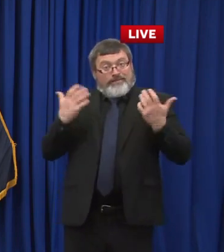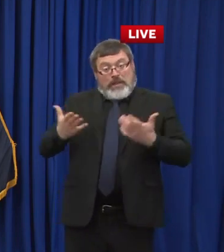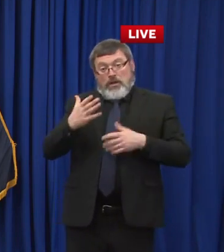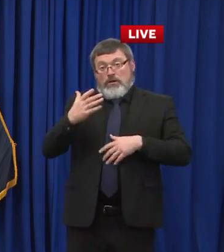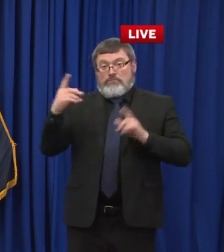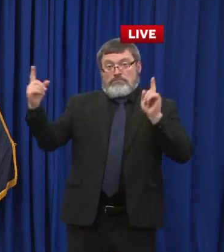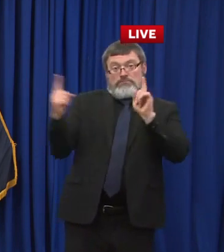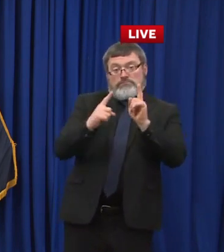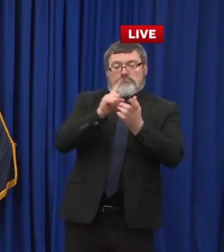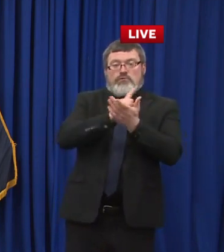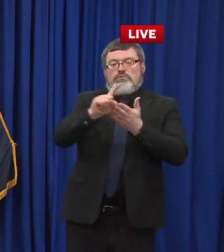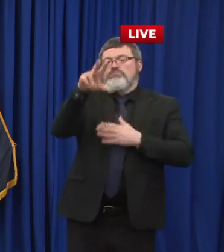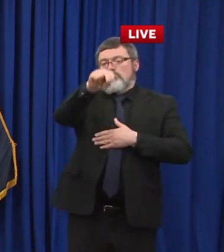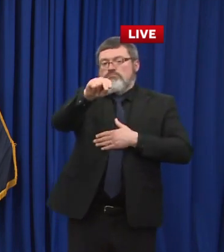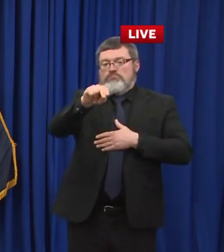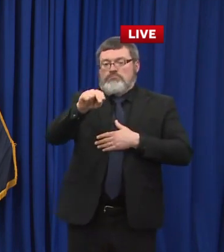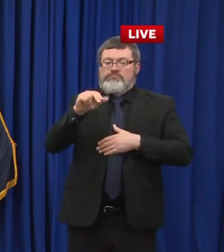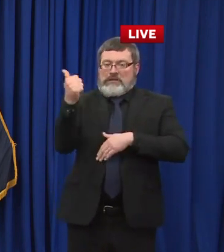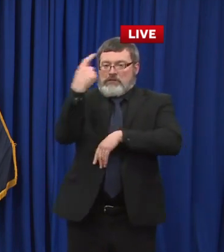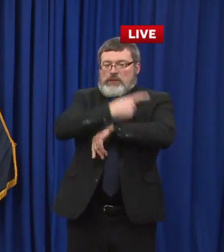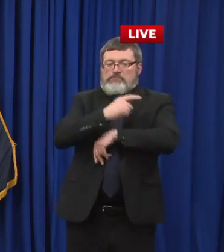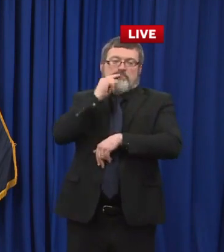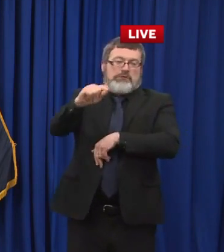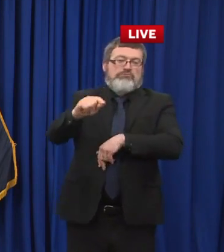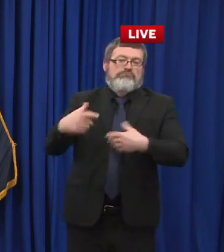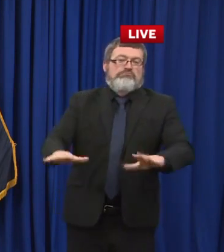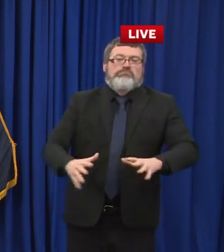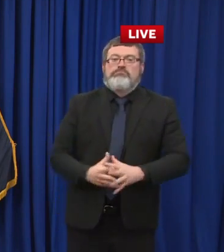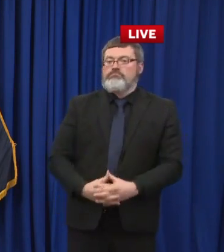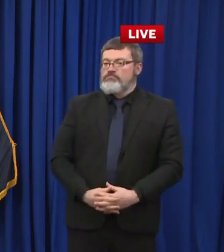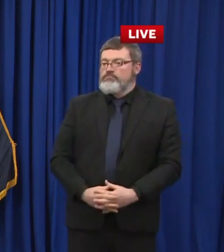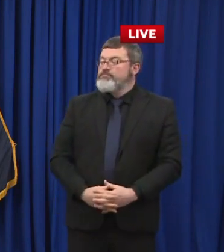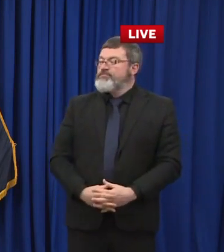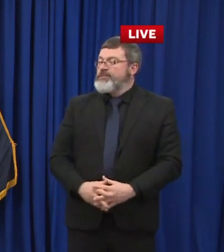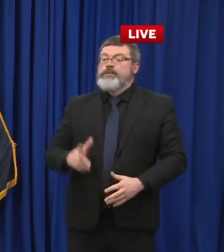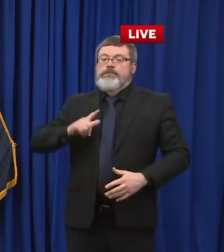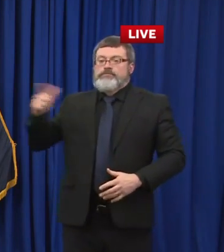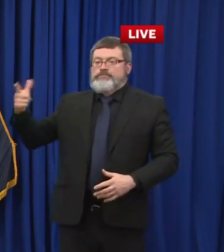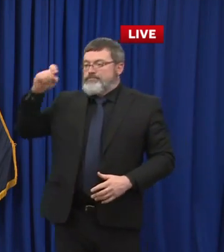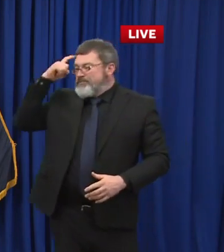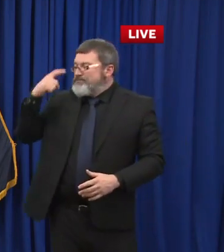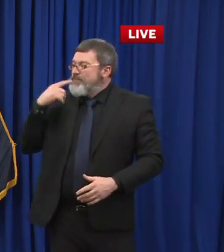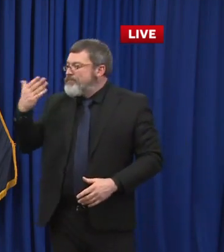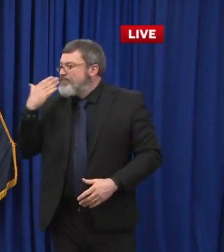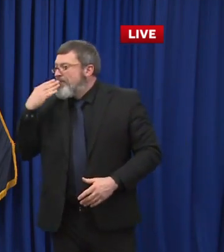I WILL HAND THINGS BACK OVER TO THE GOVERNOR. THANK, DOCTOR.